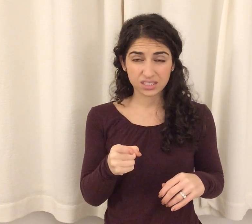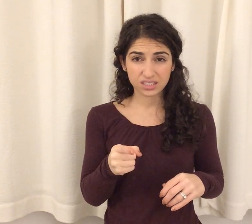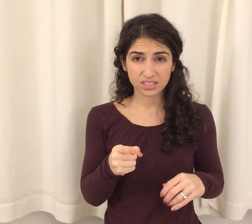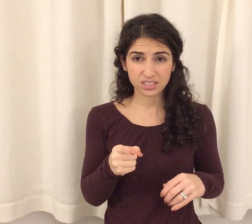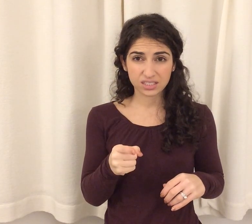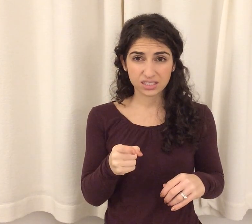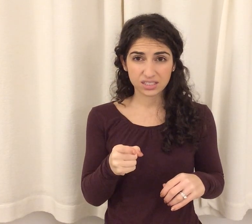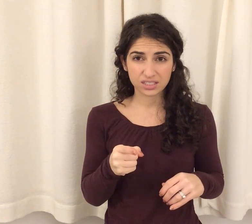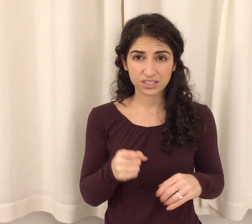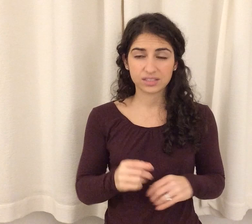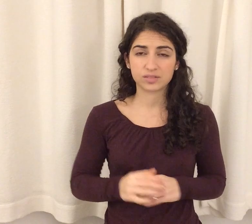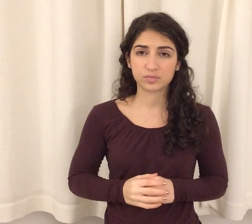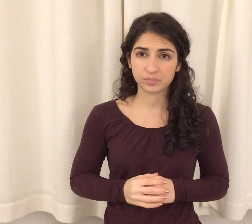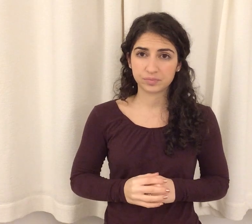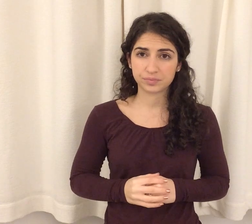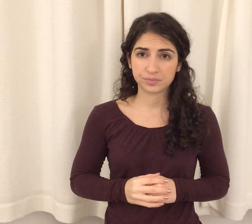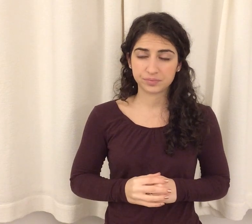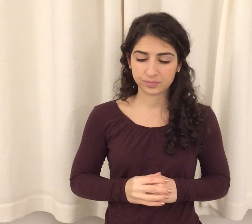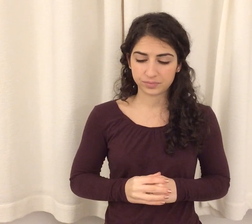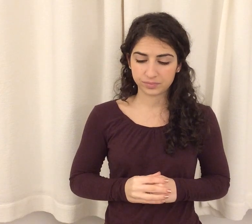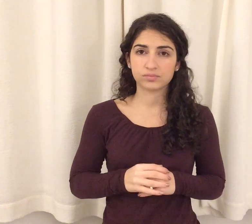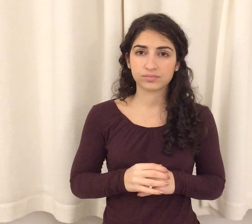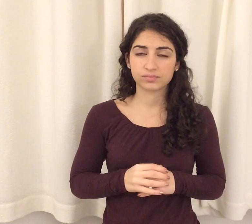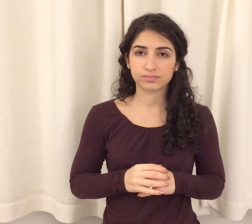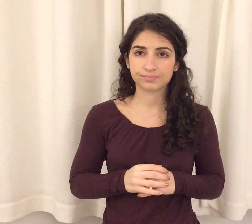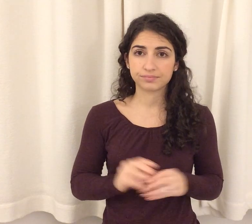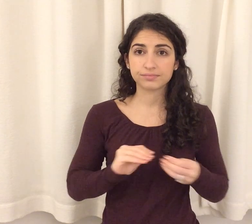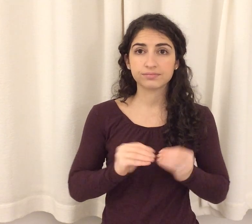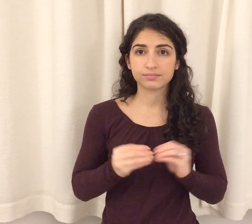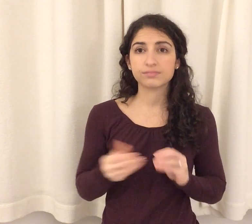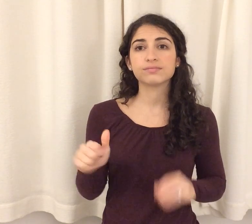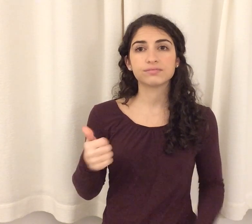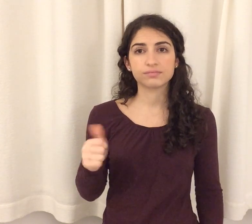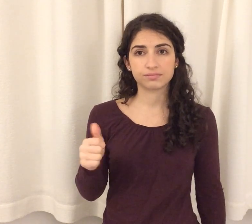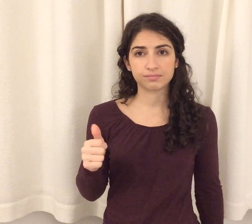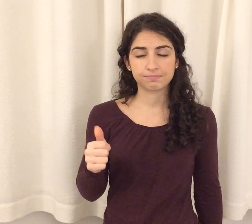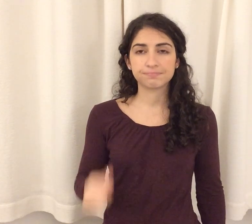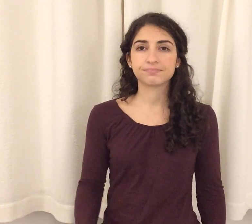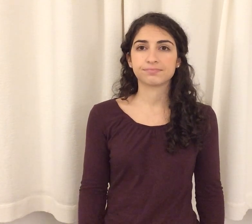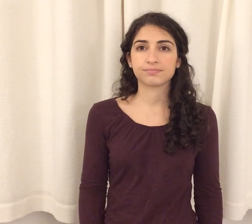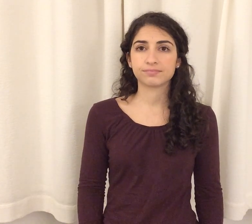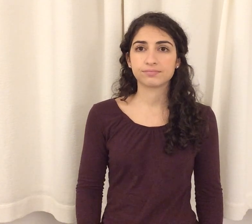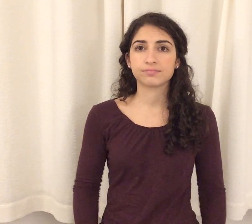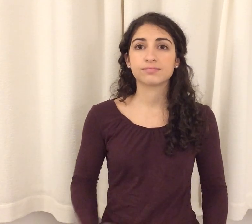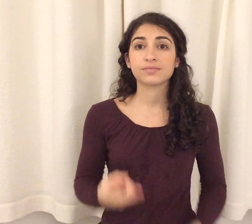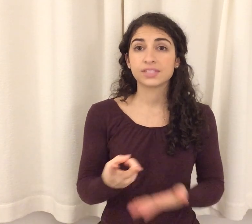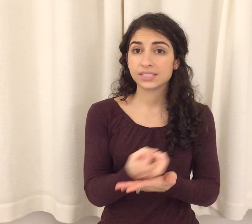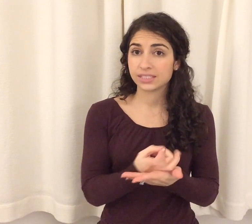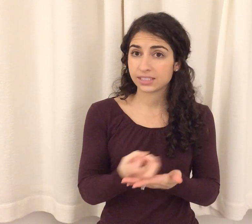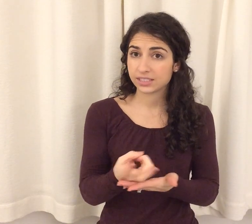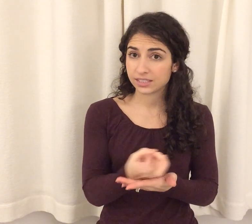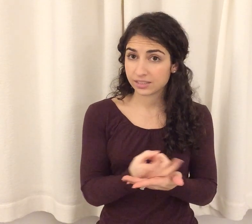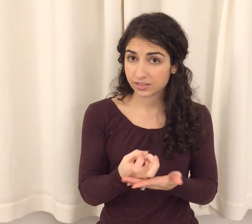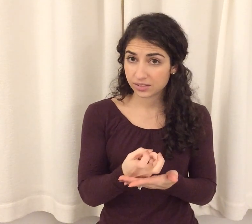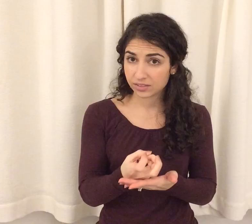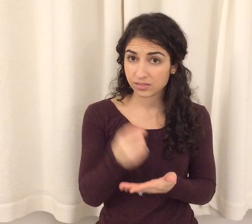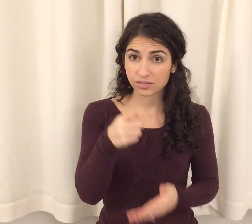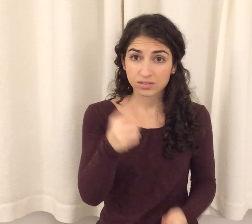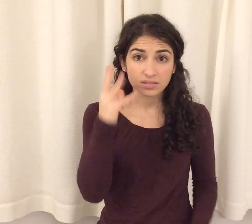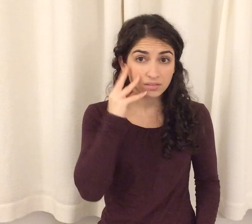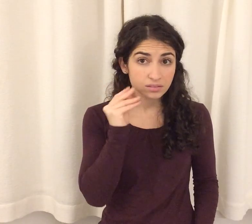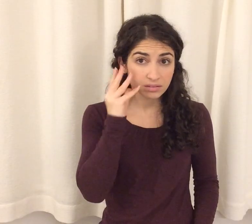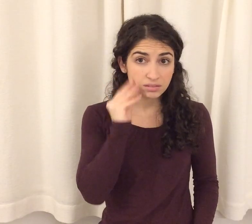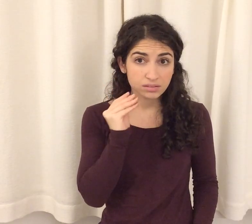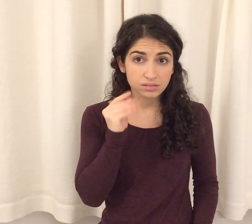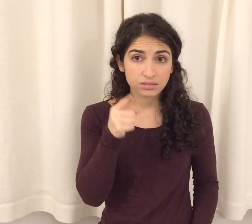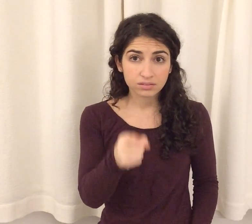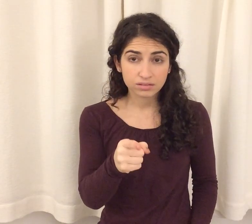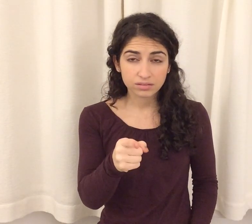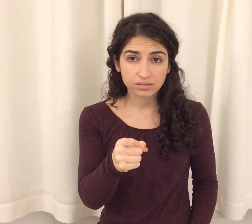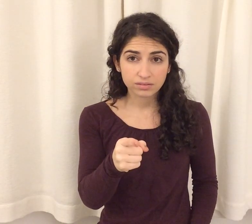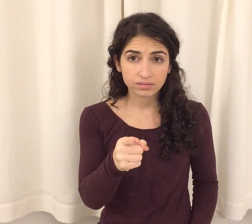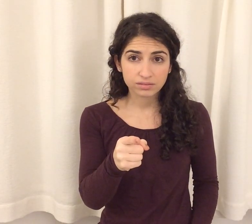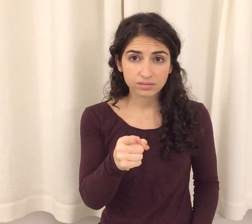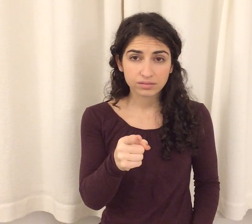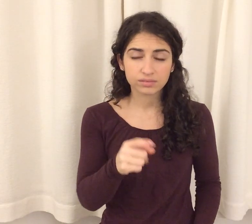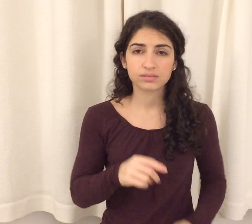Number 10: "Seizures, you experience?"